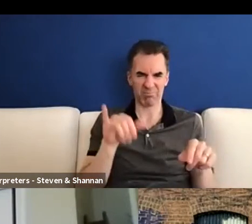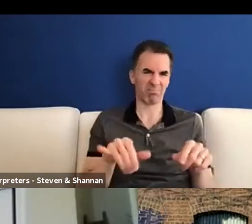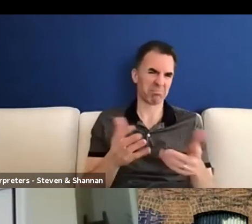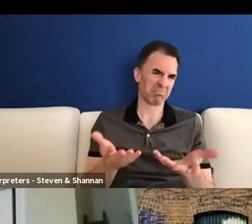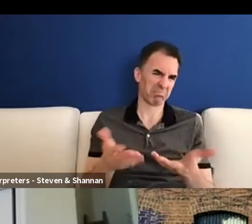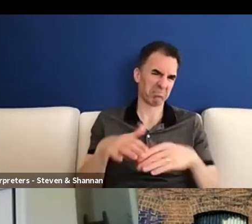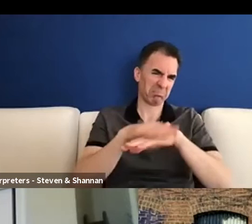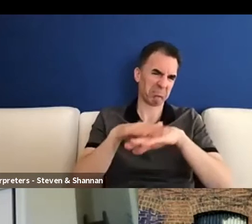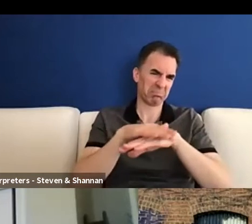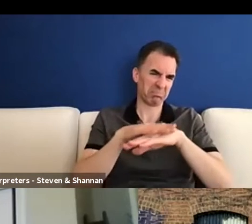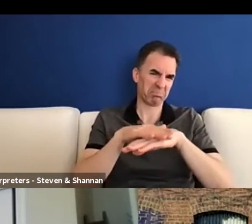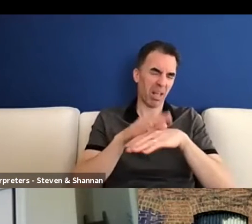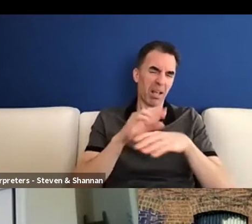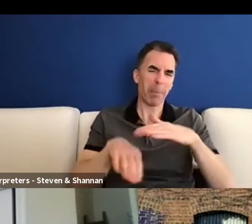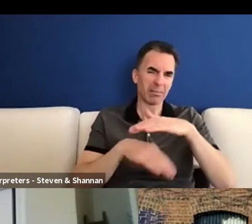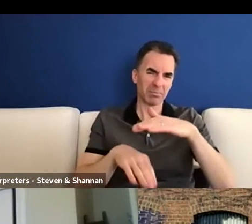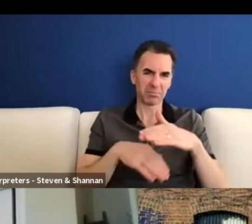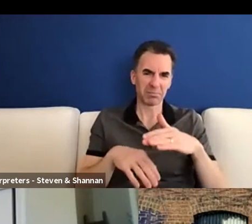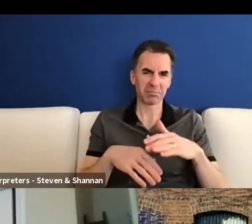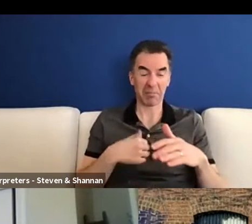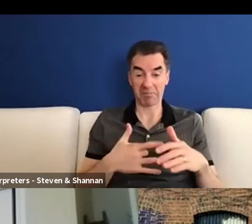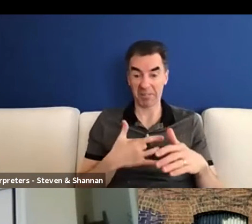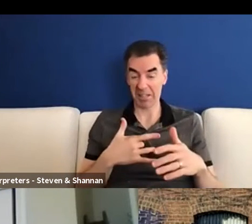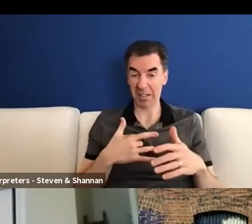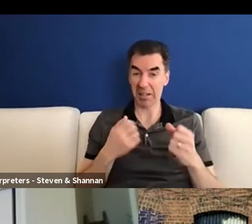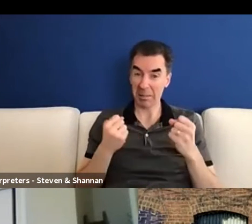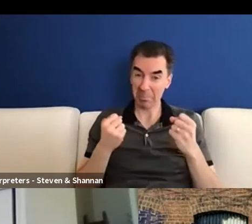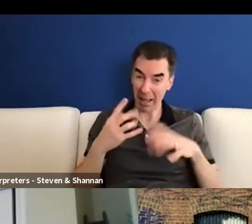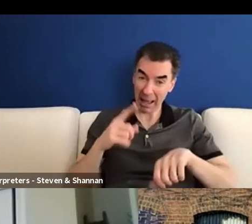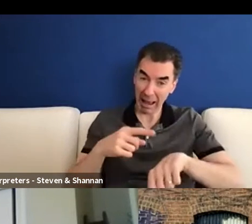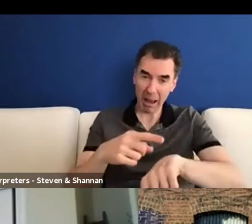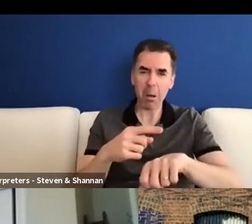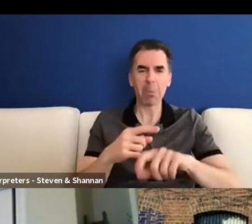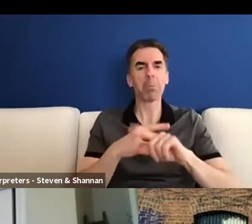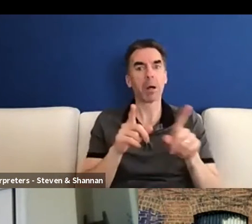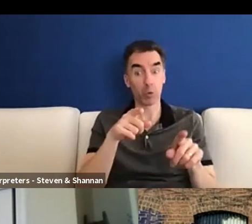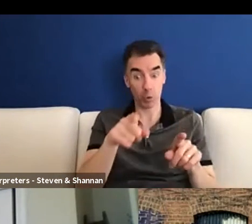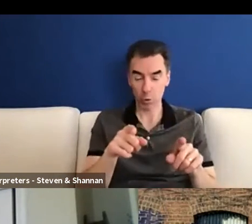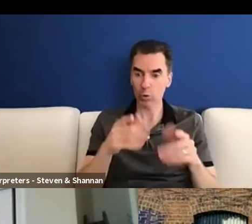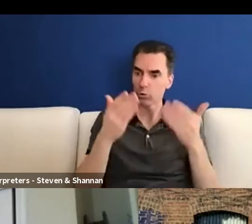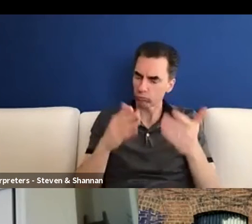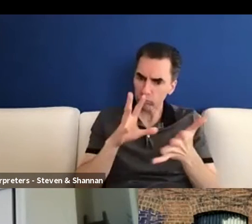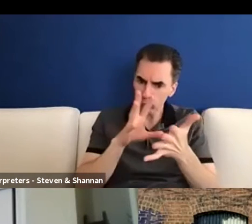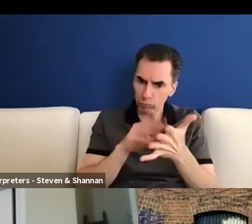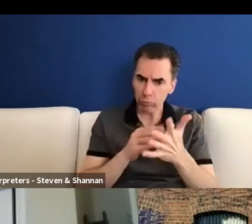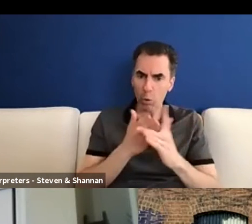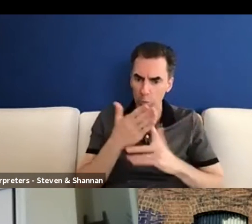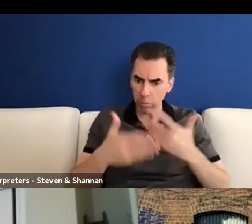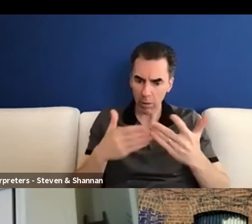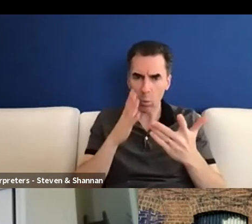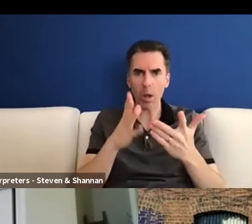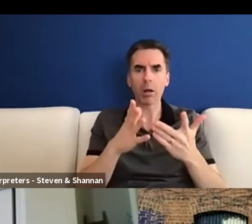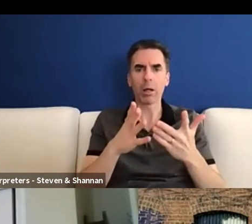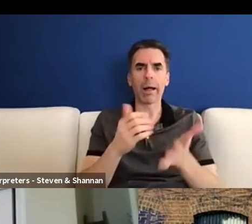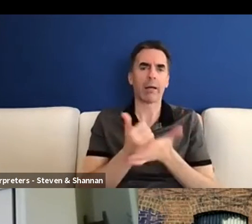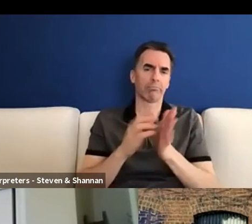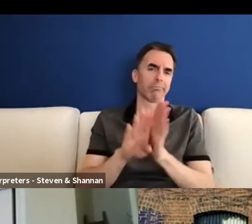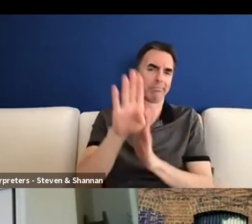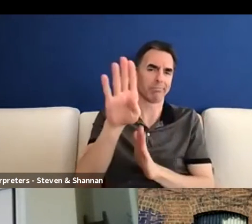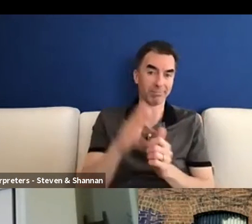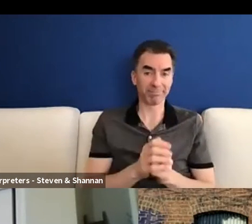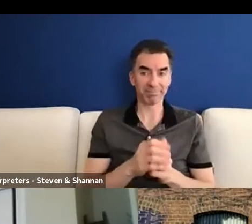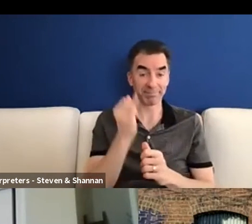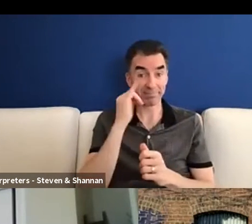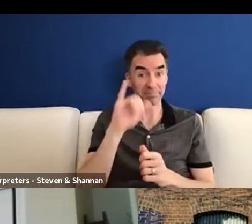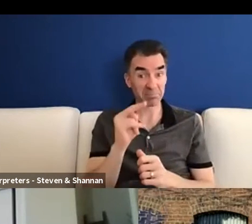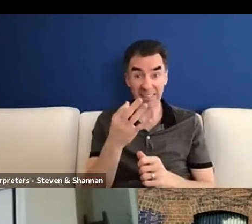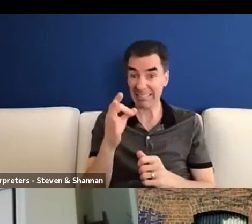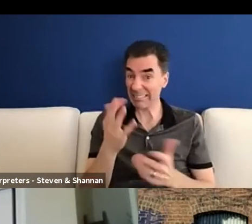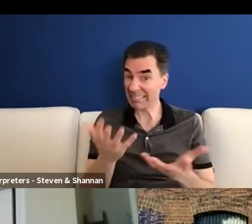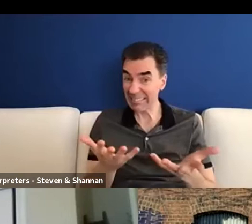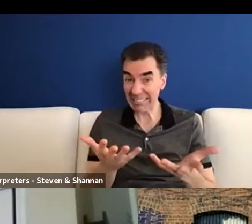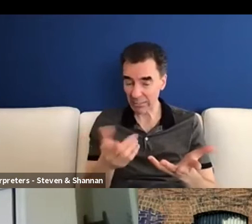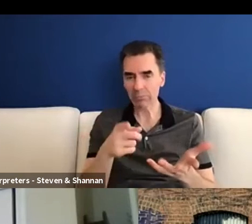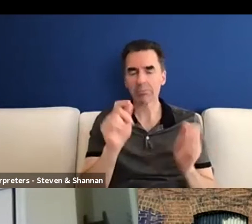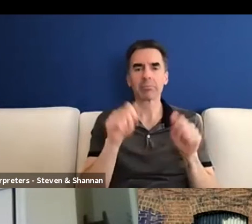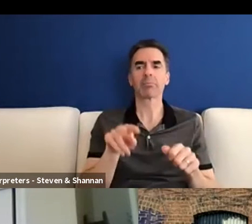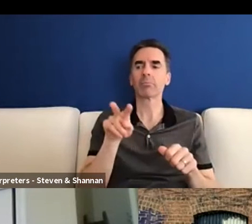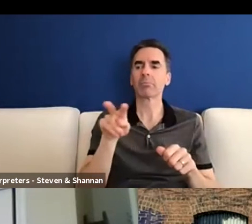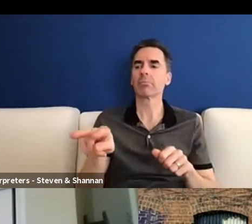But the investment of time will absolutely help you. So if at the 19th doesn't work for you, on the interest forum, you can check if